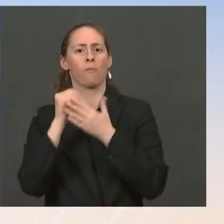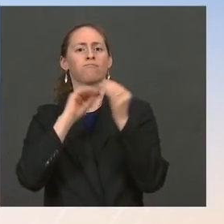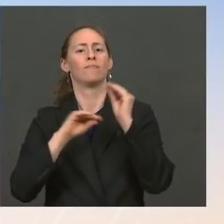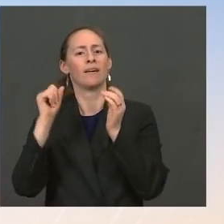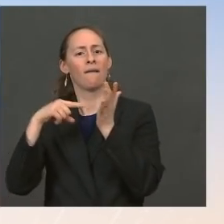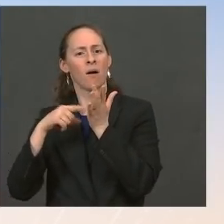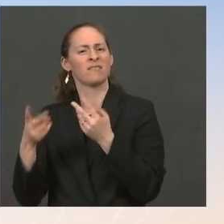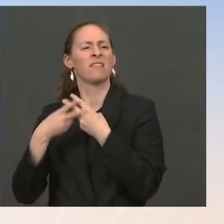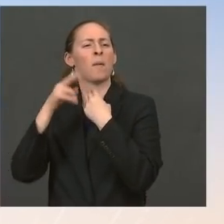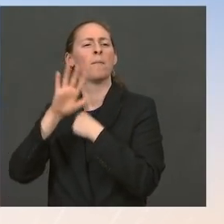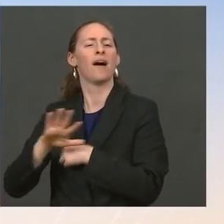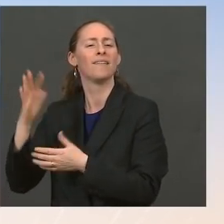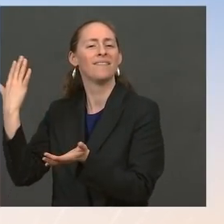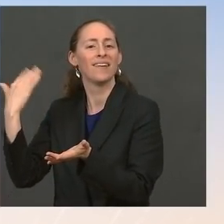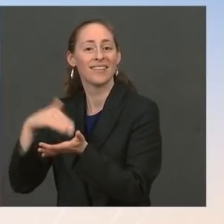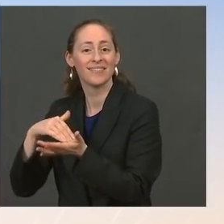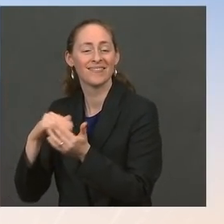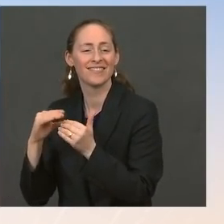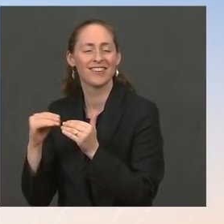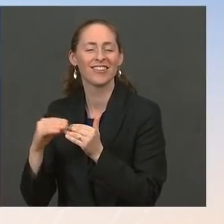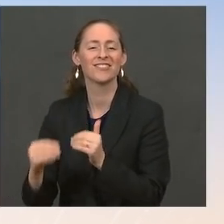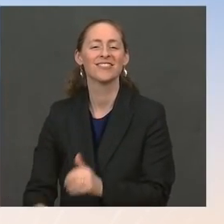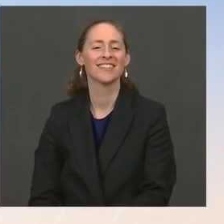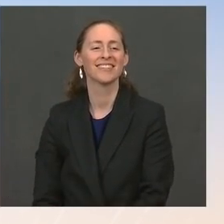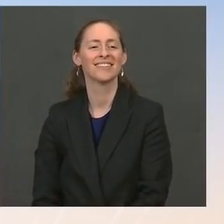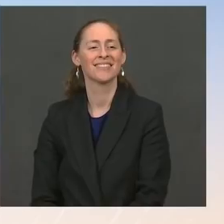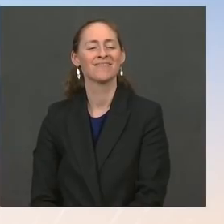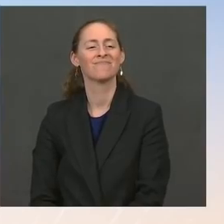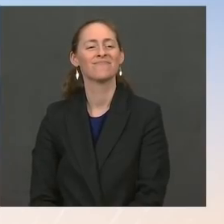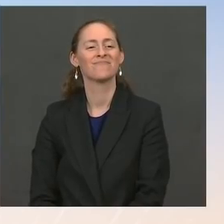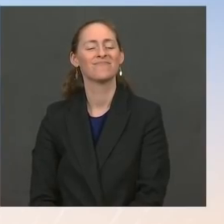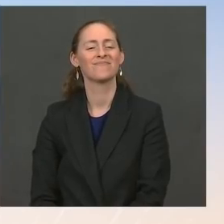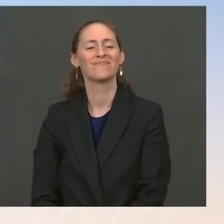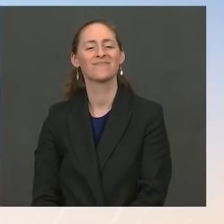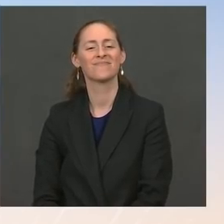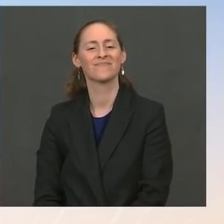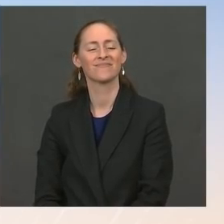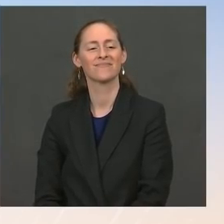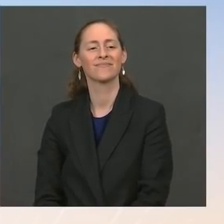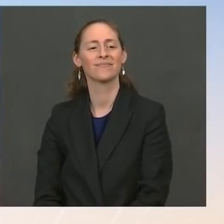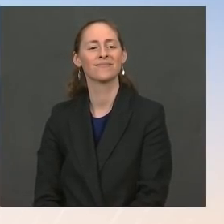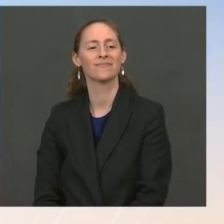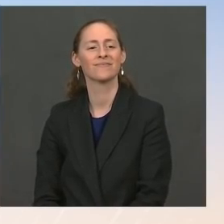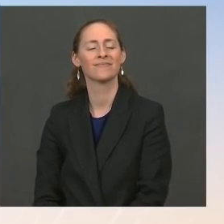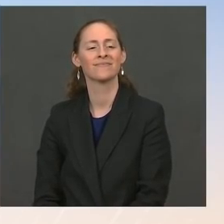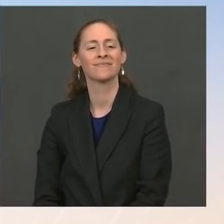or $246 per month -- on health insurance premiums. With this plan, countless Americans